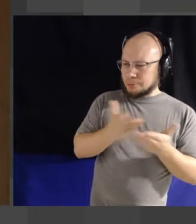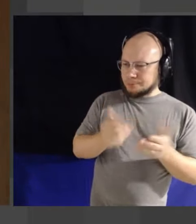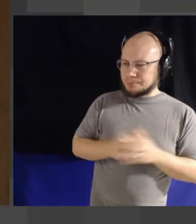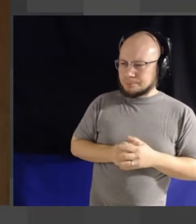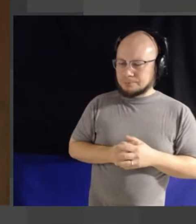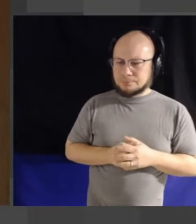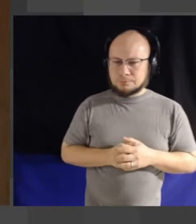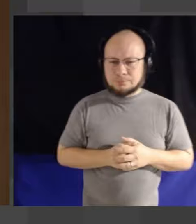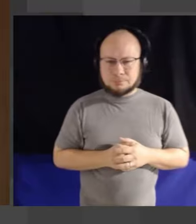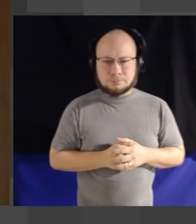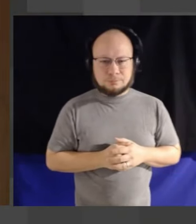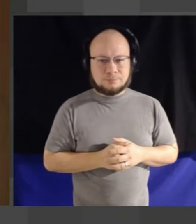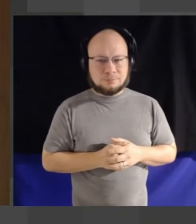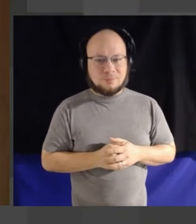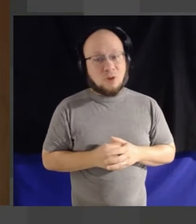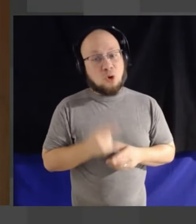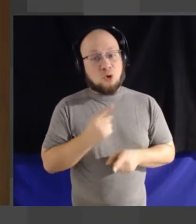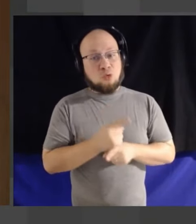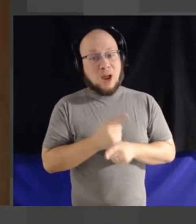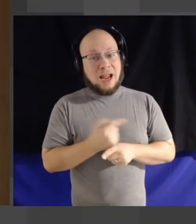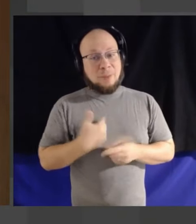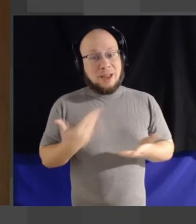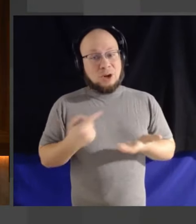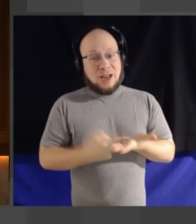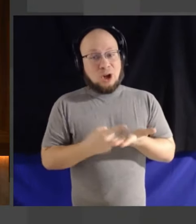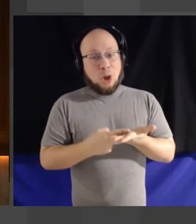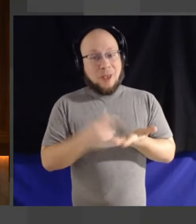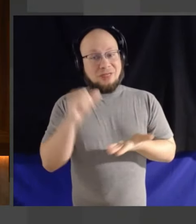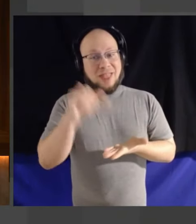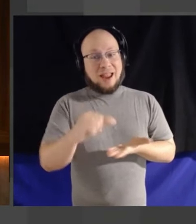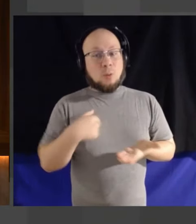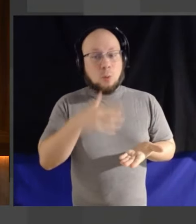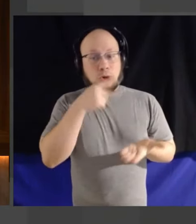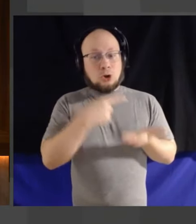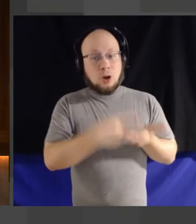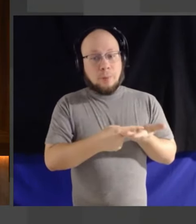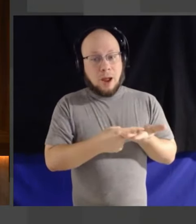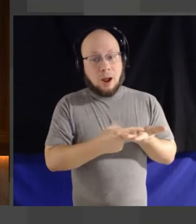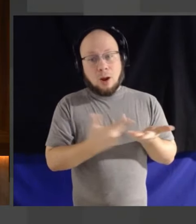IT'S SO FUN. AND THE SECOND QUESTION. SO, THAT IS WHAT WE'RE HERE